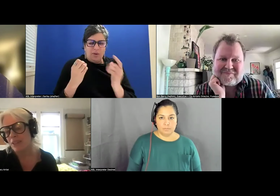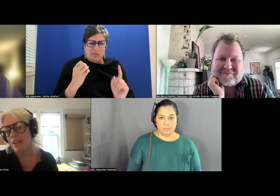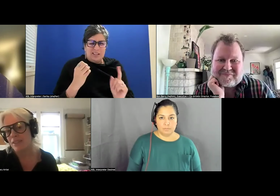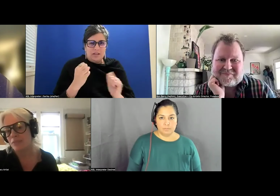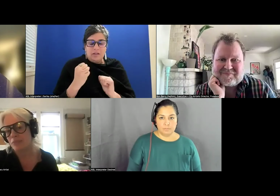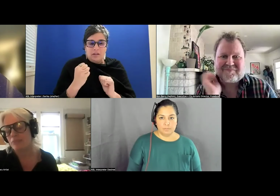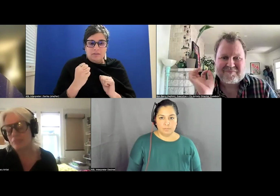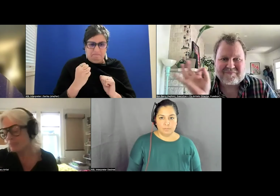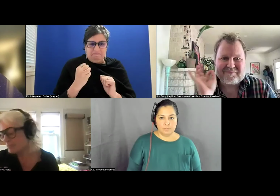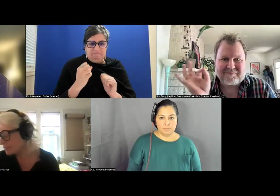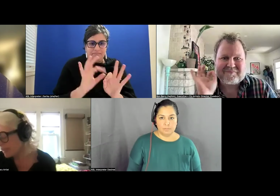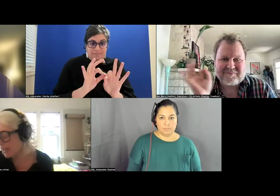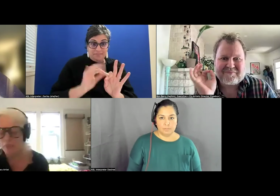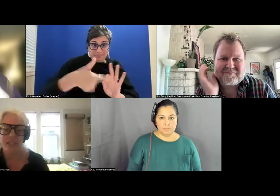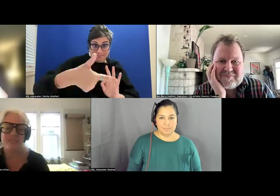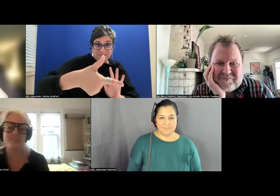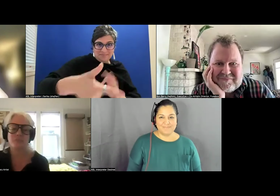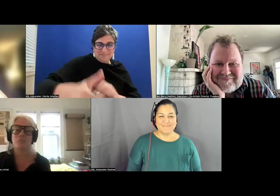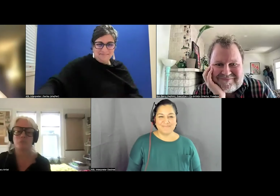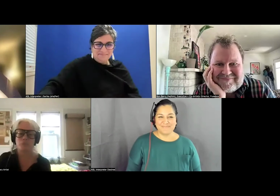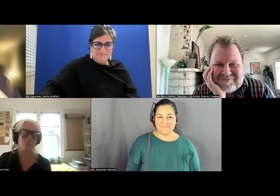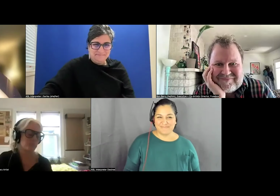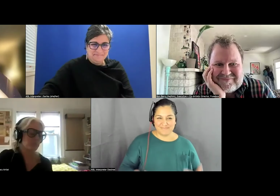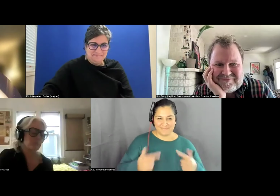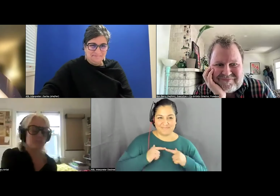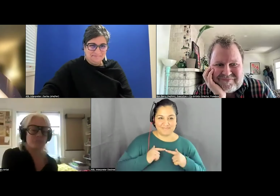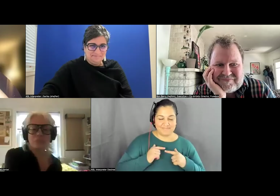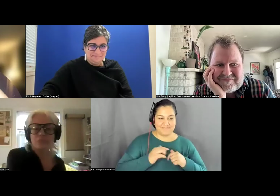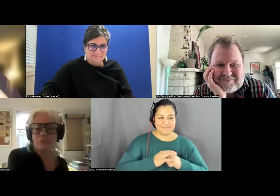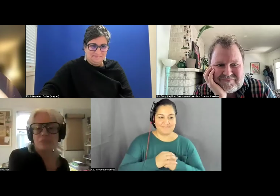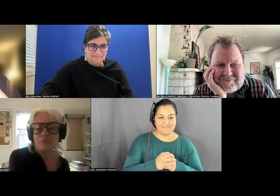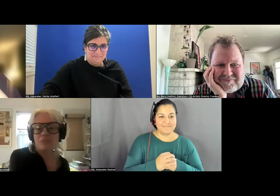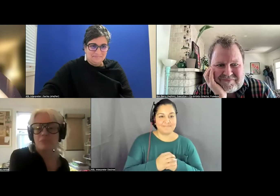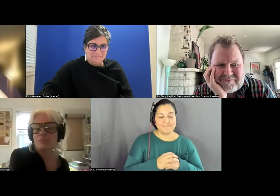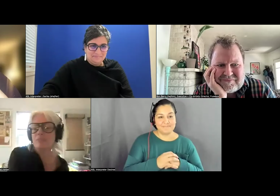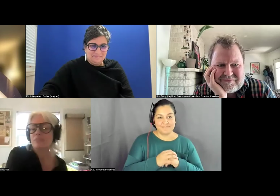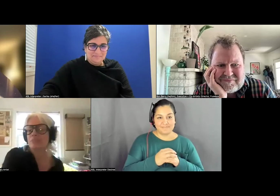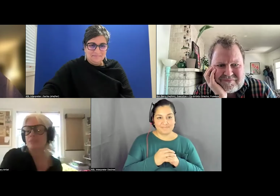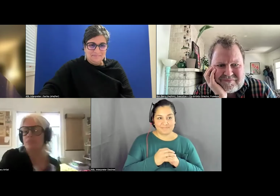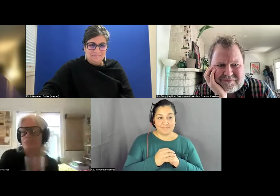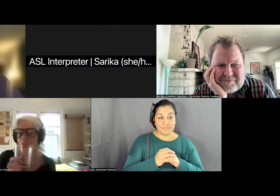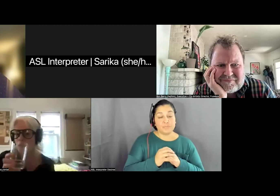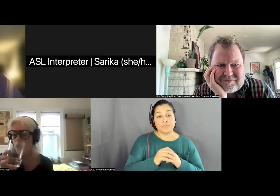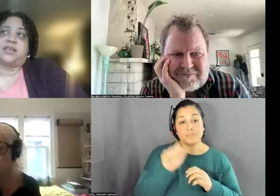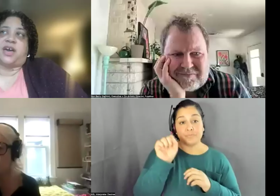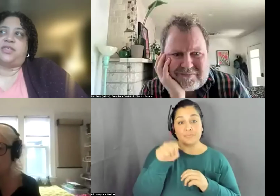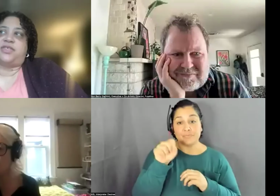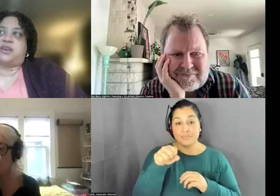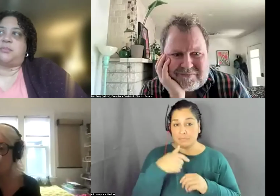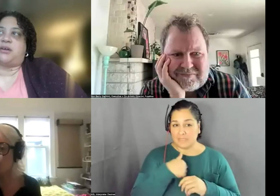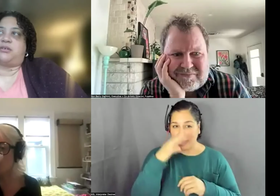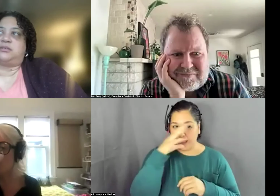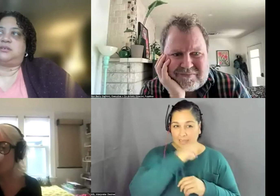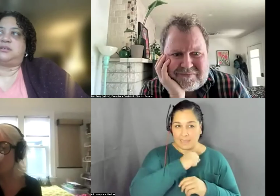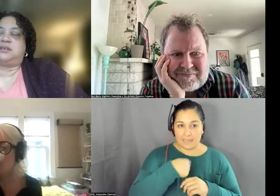yeah. Anyway. Yeah, I, I guess I, I think about,